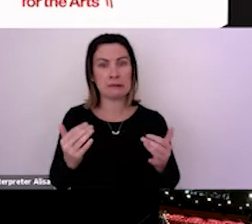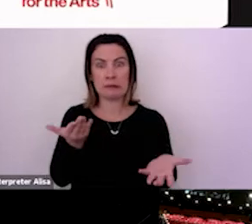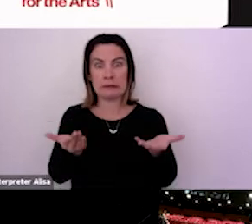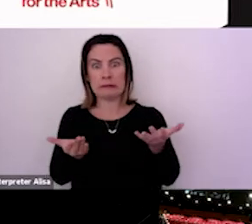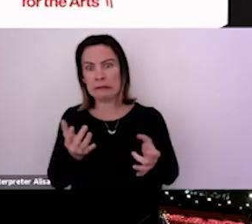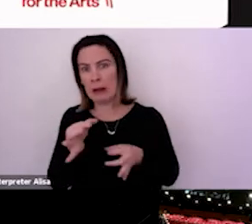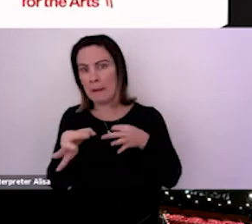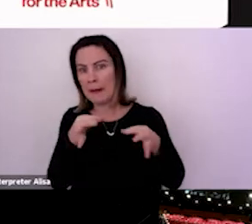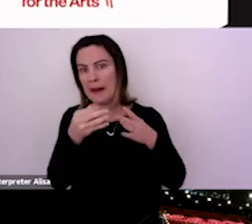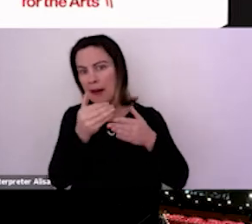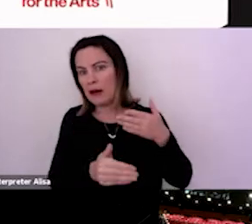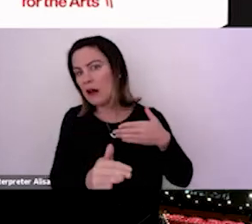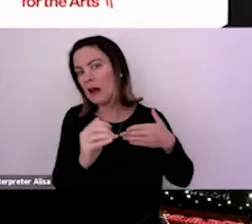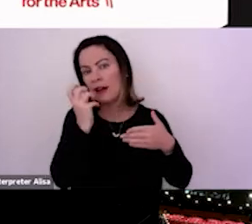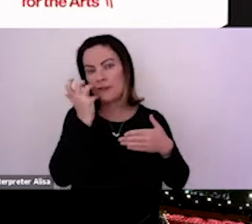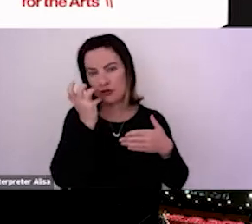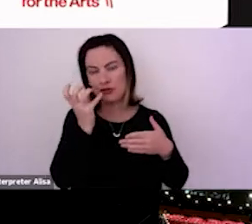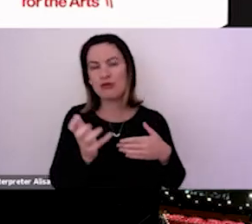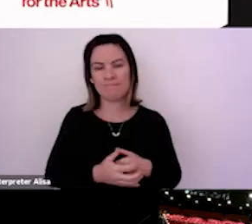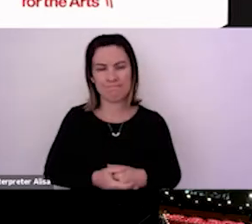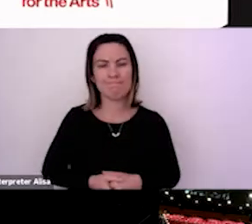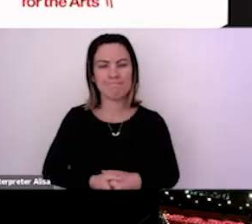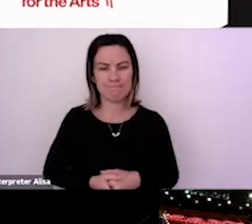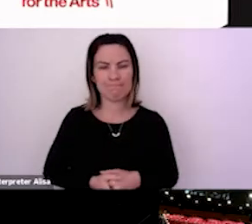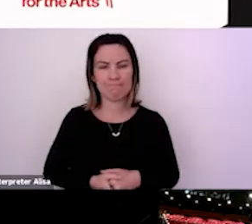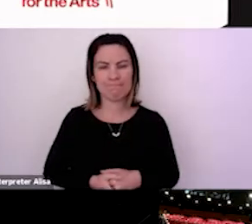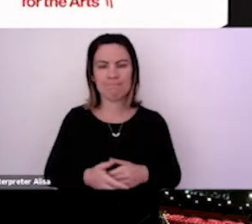Then in terms of your mode of tclifry,